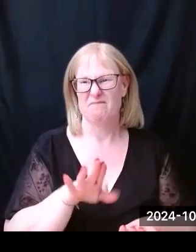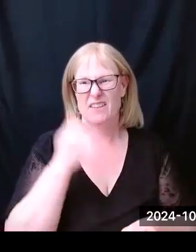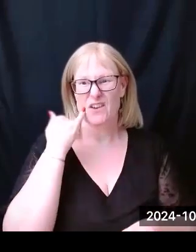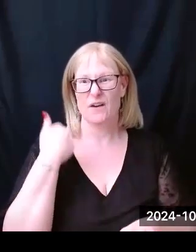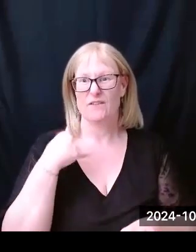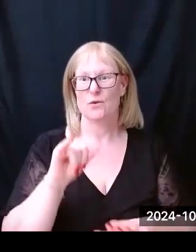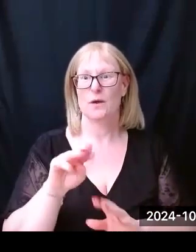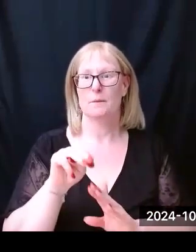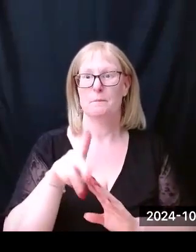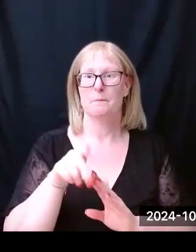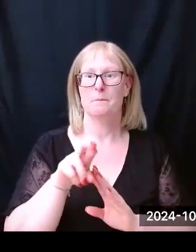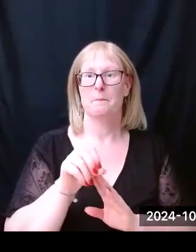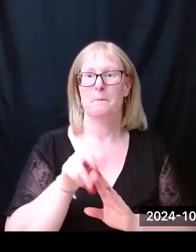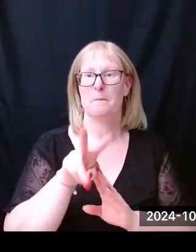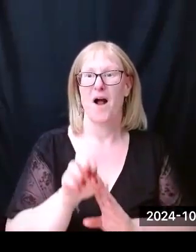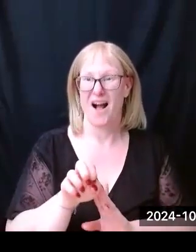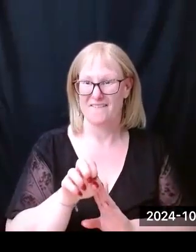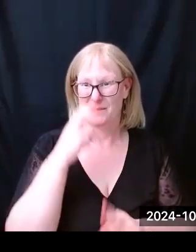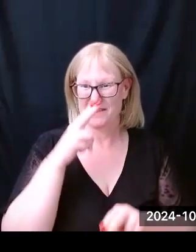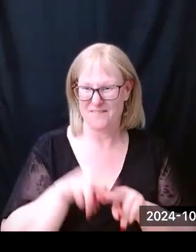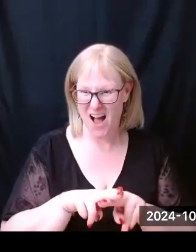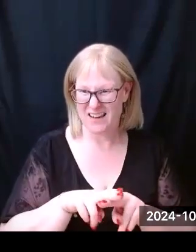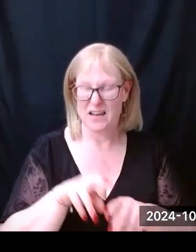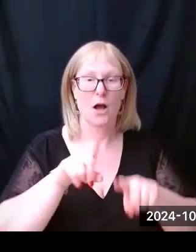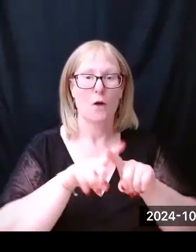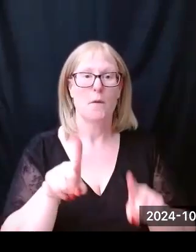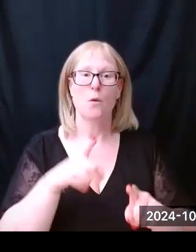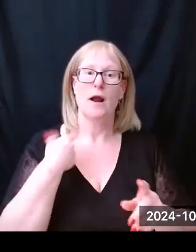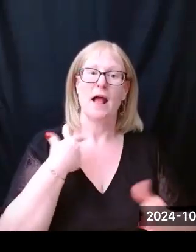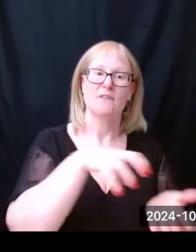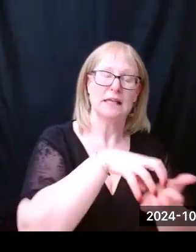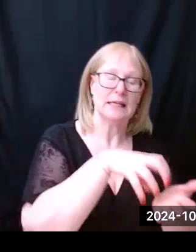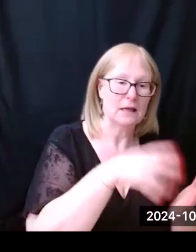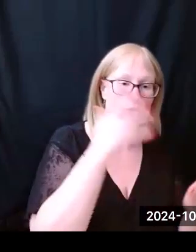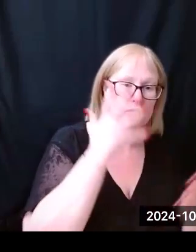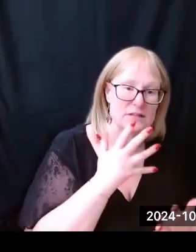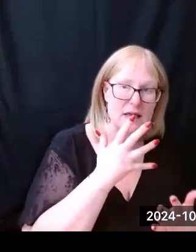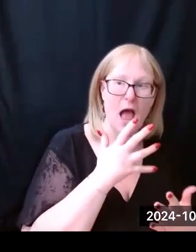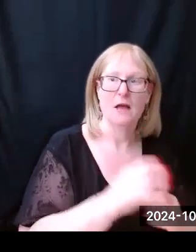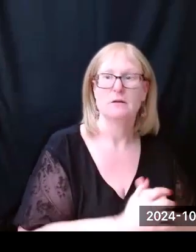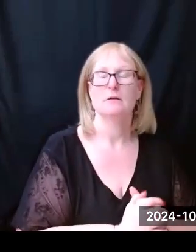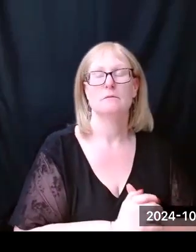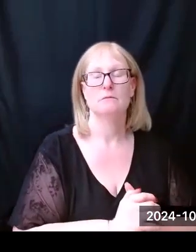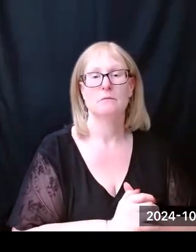sudden we're like okay, we're having cake, and you're sad. Let's take it to the next level right. But for this